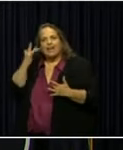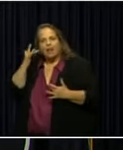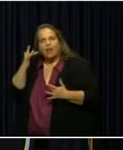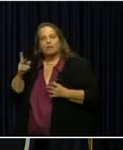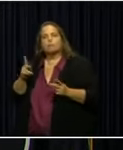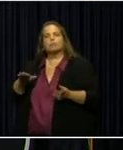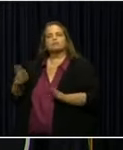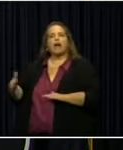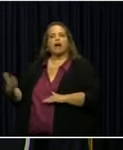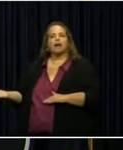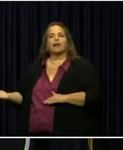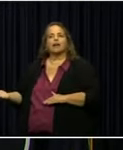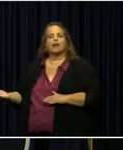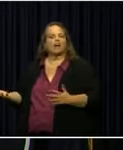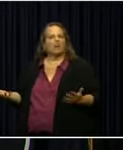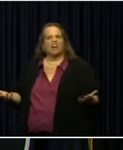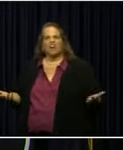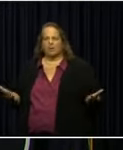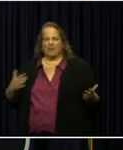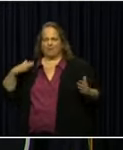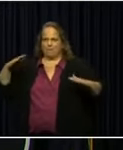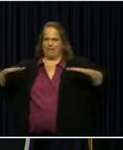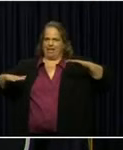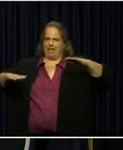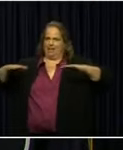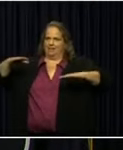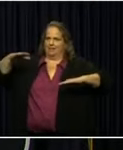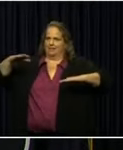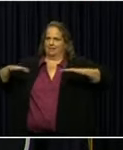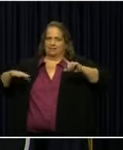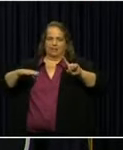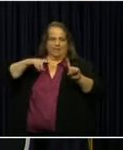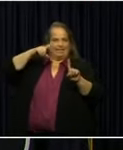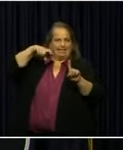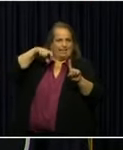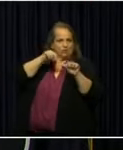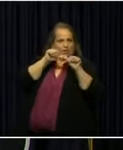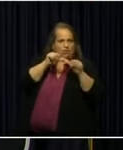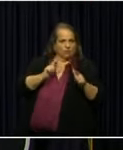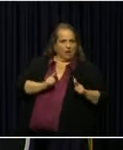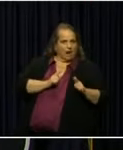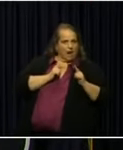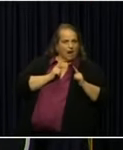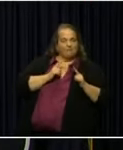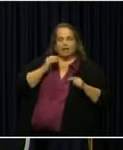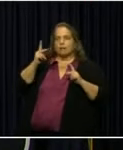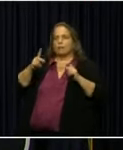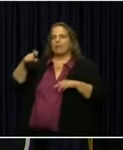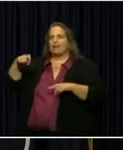YOU KEHL GET DOWN INTO THE MEAT OF THE GUIDANCE AND THE RECOMMENDATIONS. WE'RE ALL ON THE SAME PAGE FOR